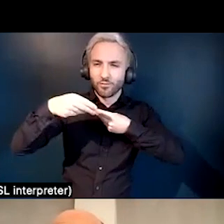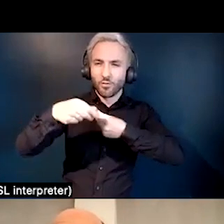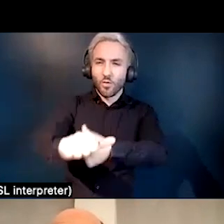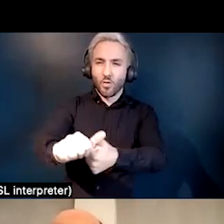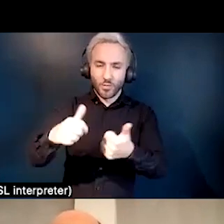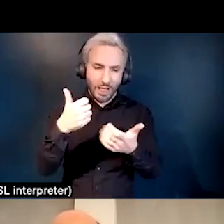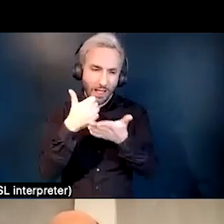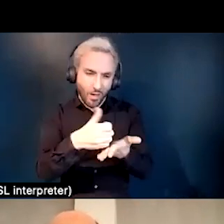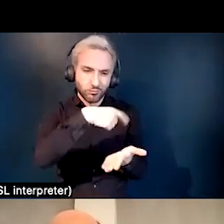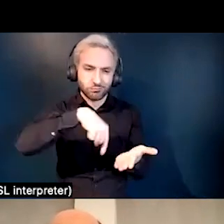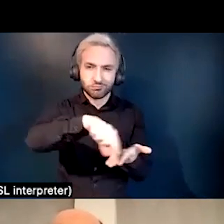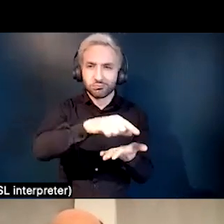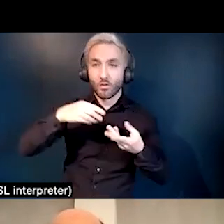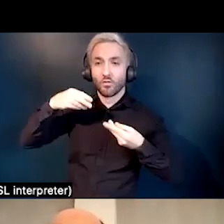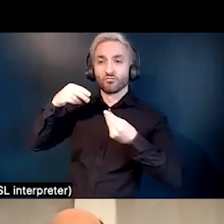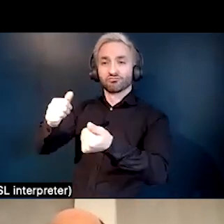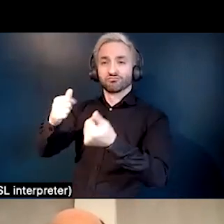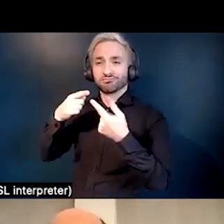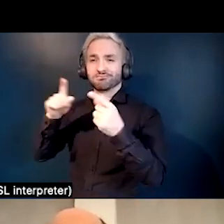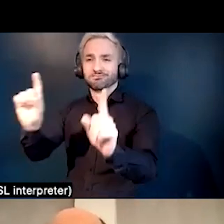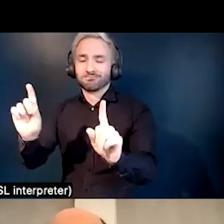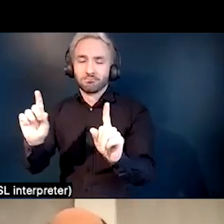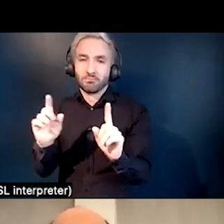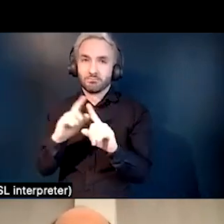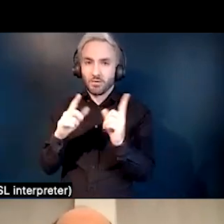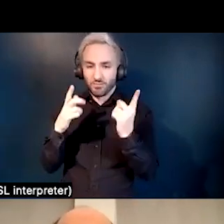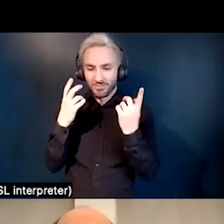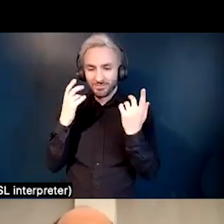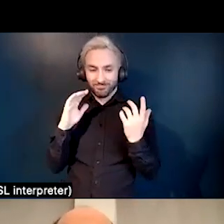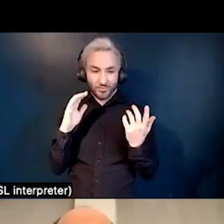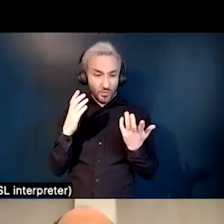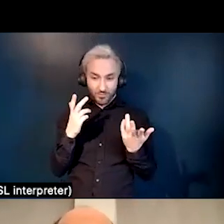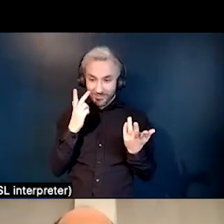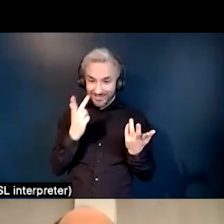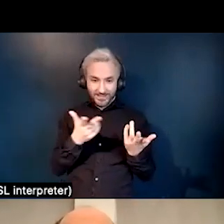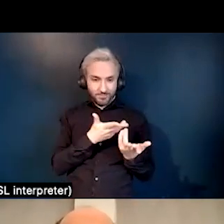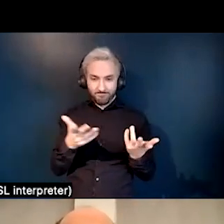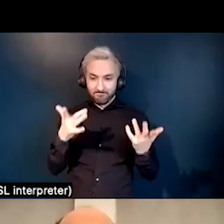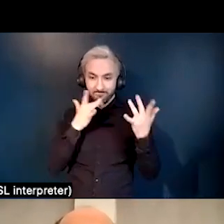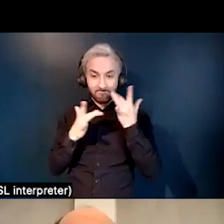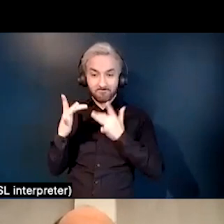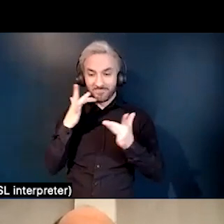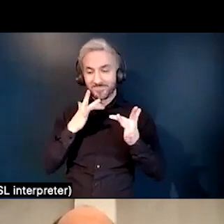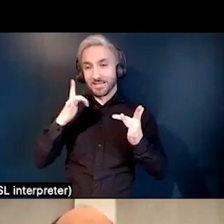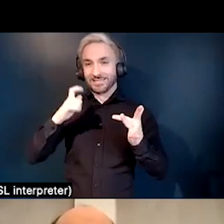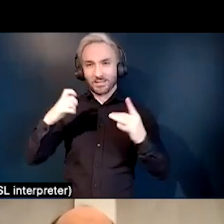we think that's going to be a critical issue as we move forward, particularly as the cost